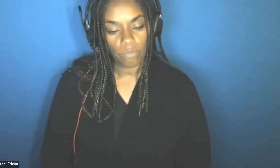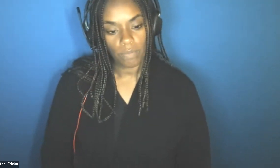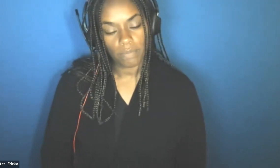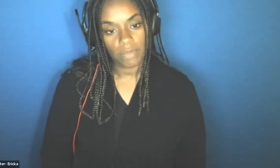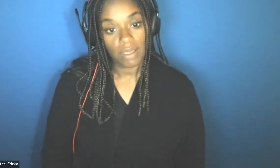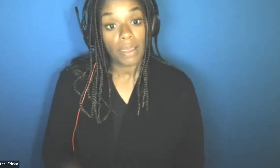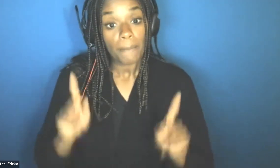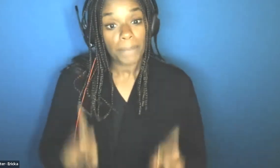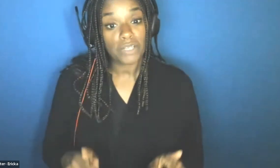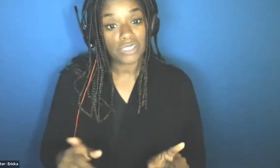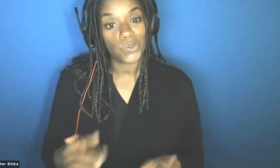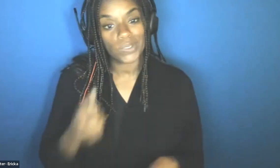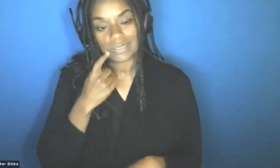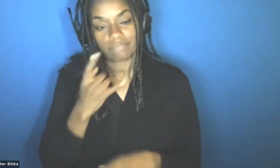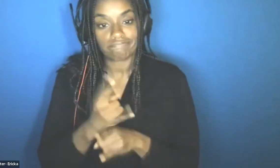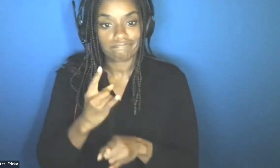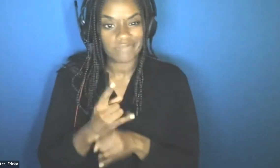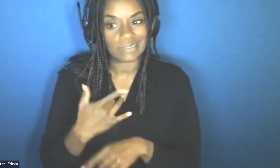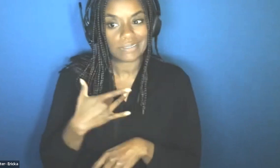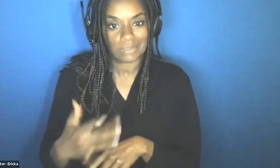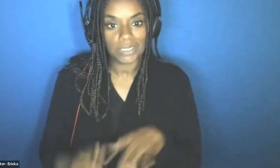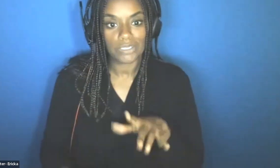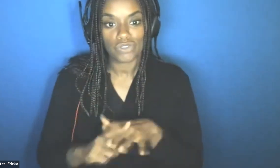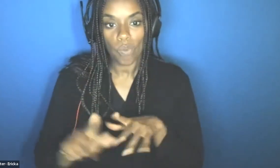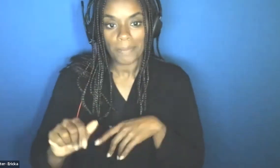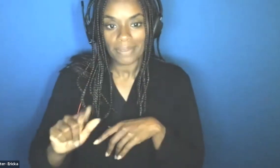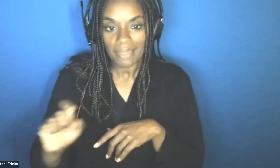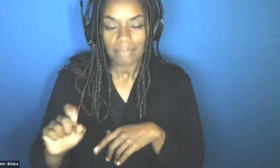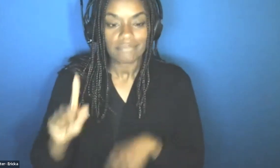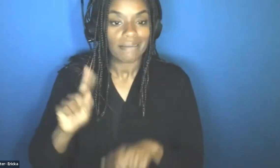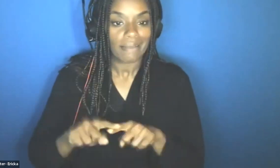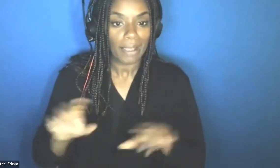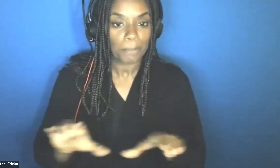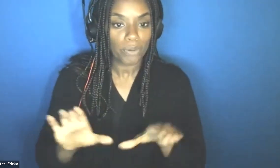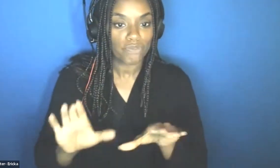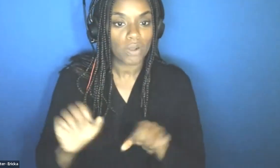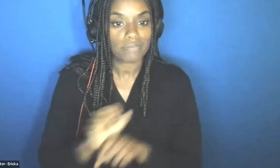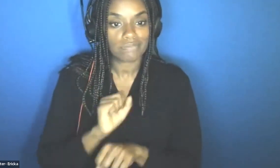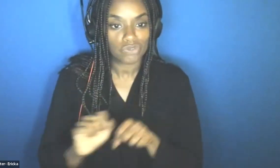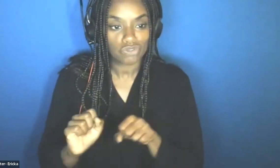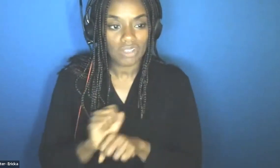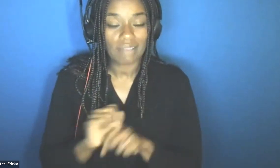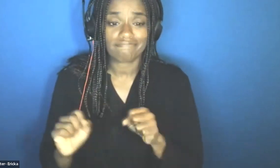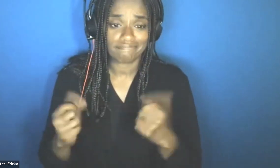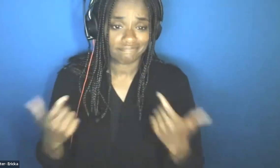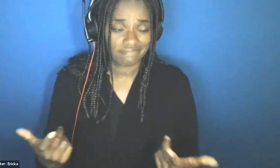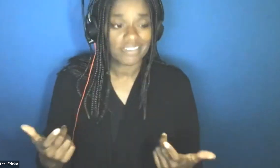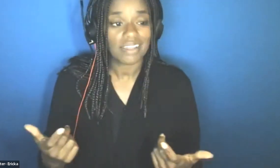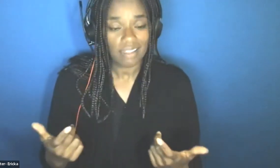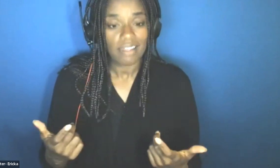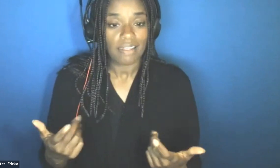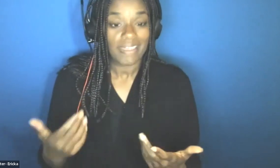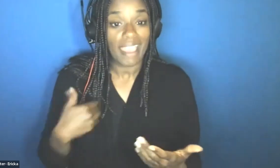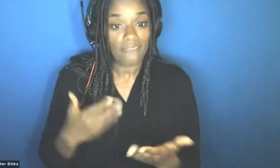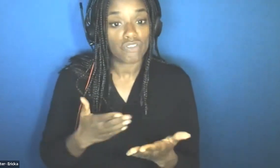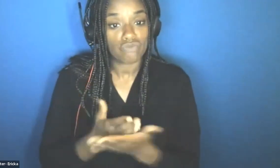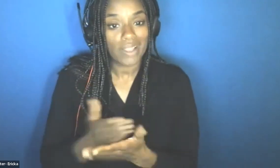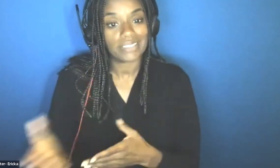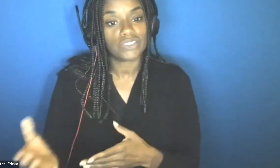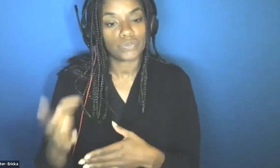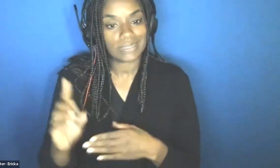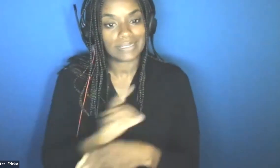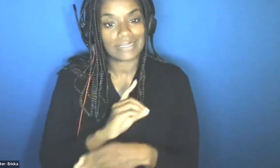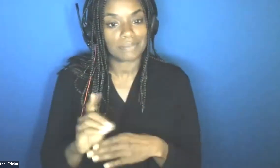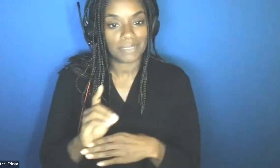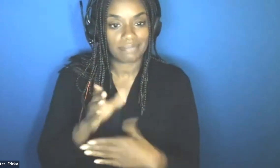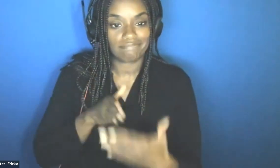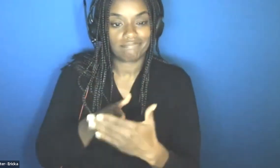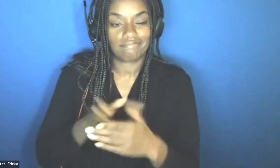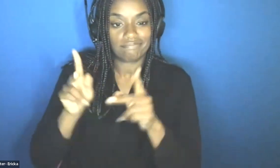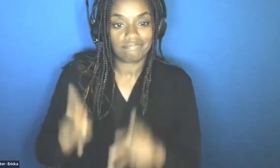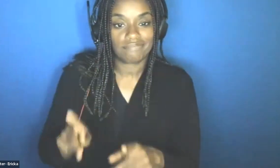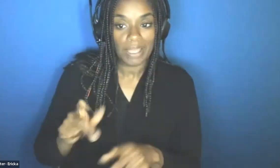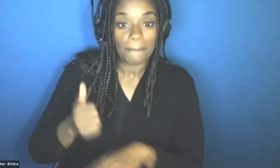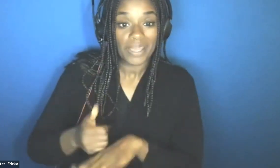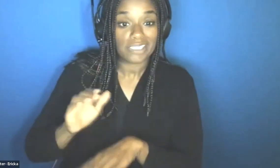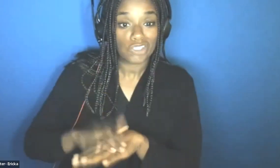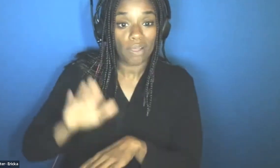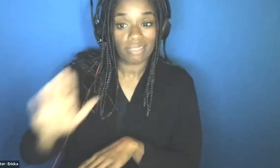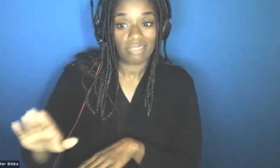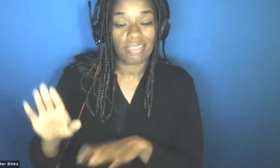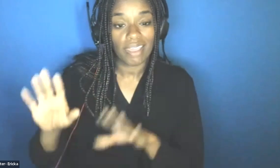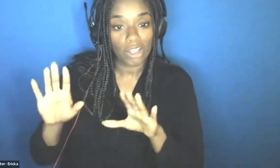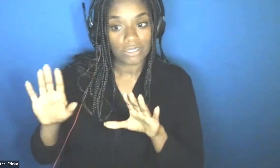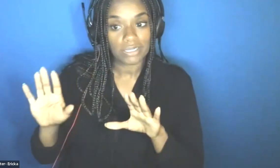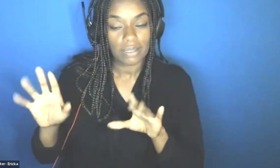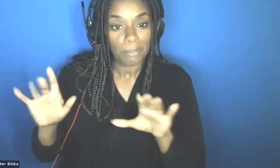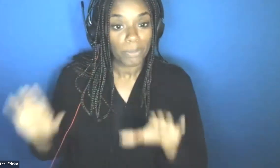You can ask about your employee's well-being, non-related disability impairment, non-disabilitied-related impairments and their ability to perform essential job junctions.